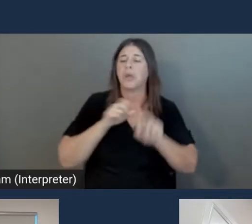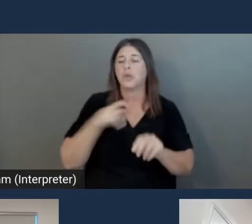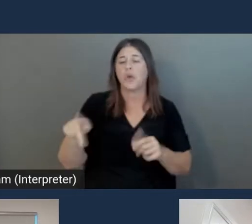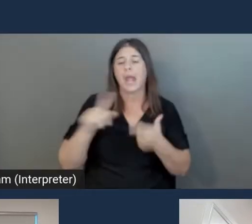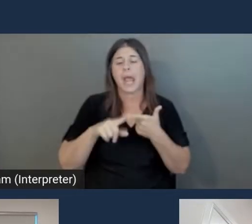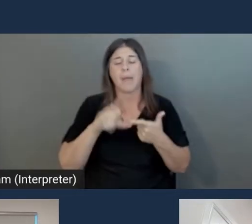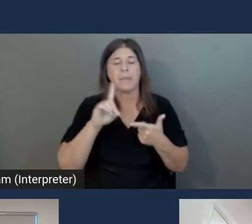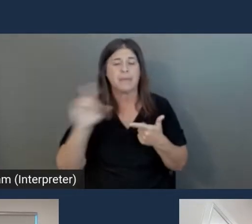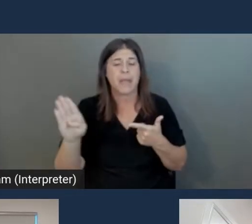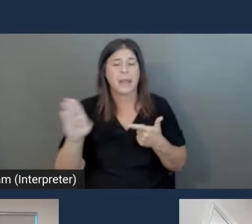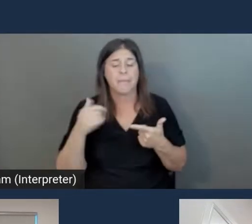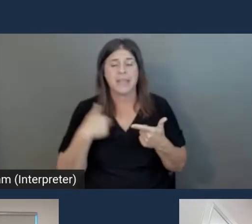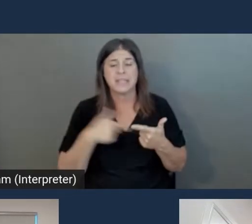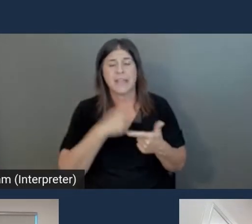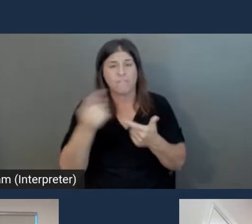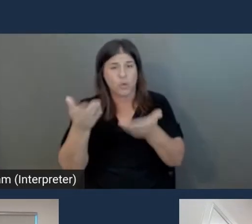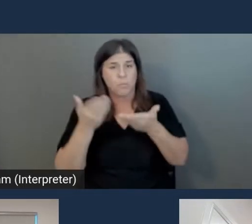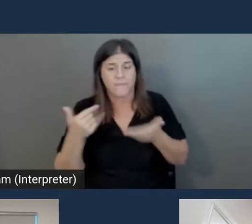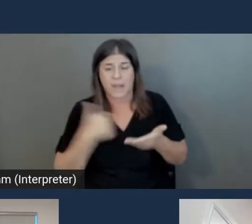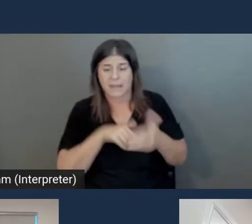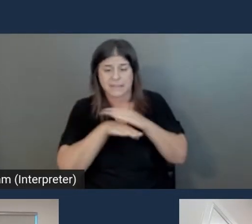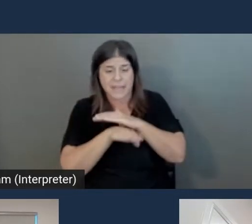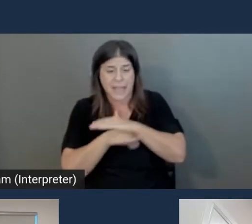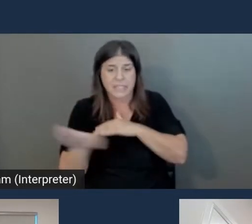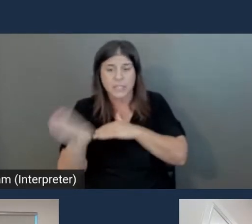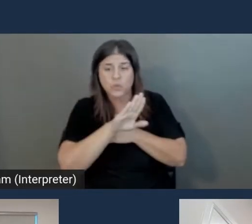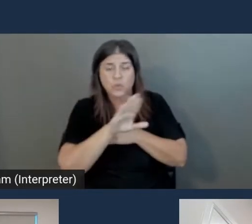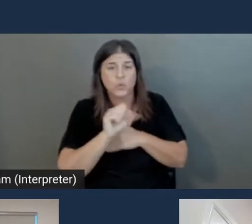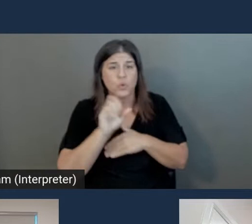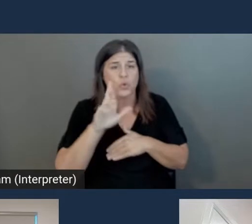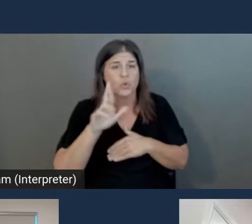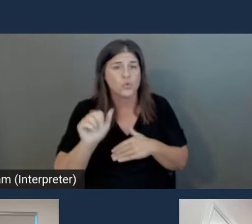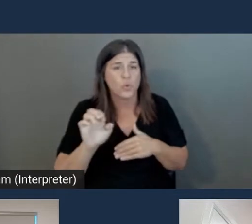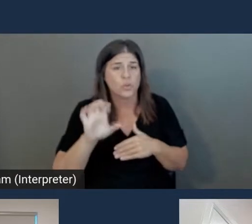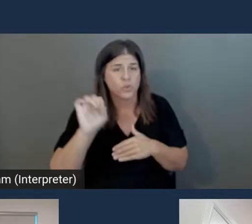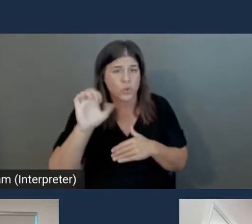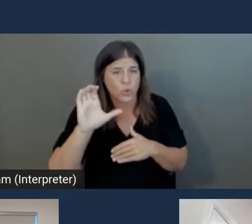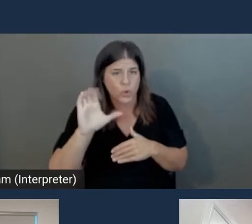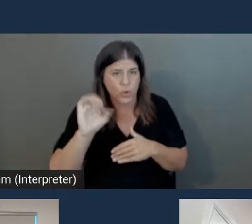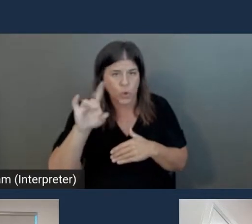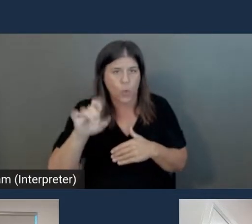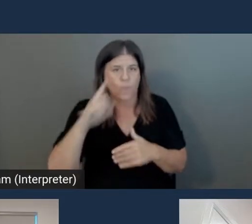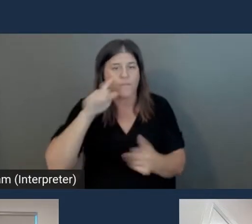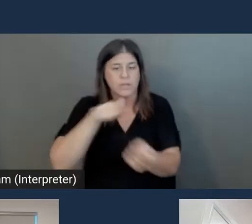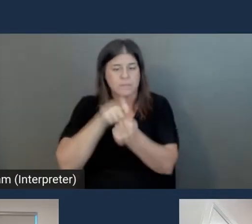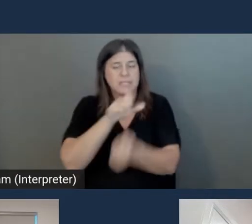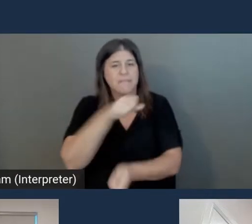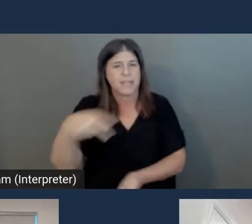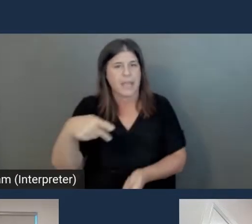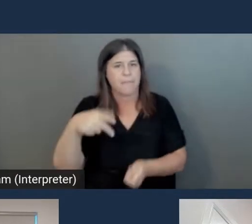if you provide us access to your source code for a particular application, we are able to scan that